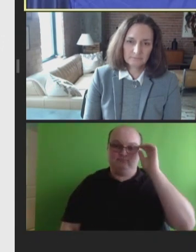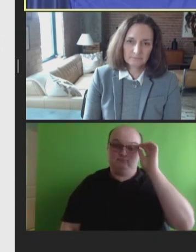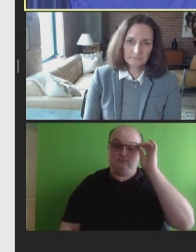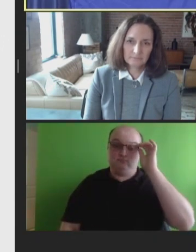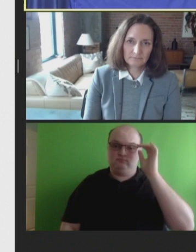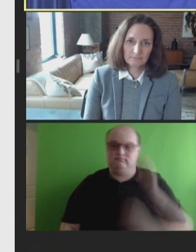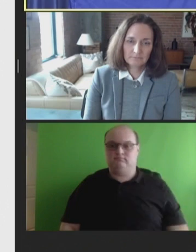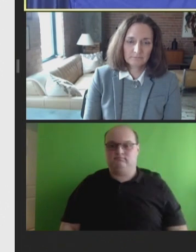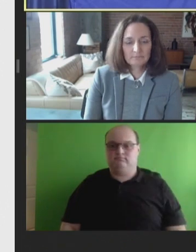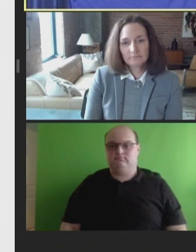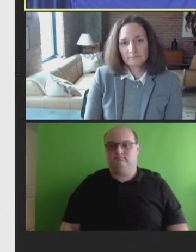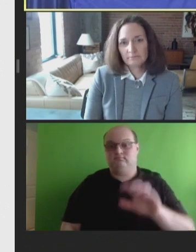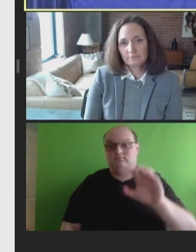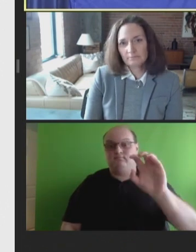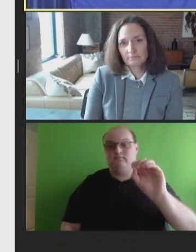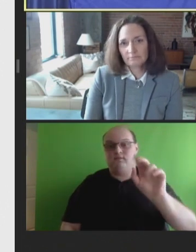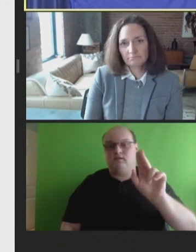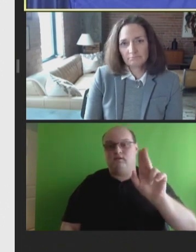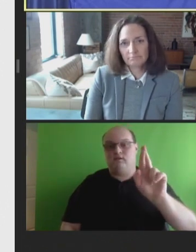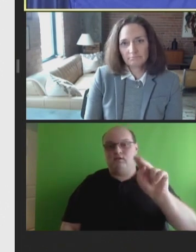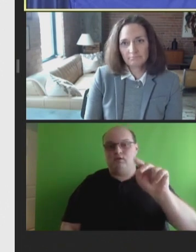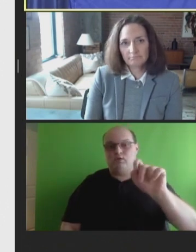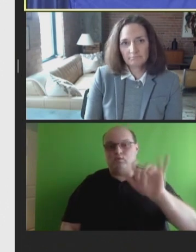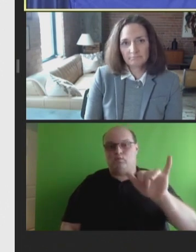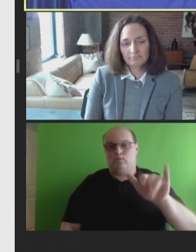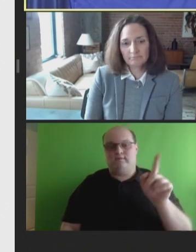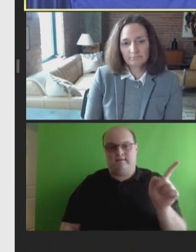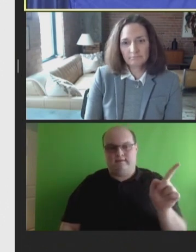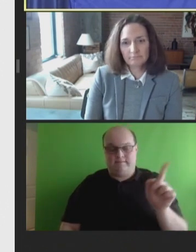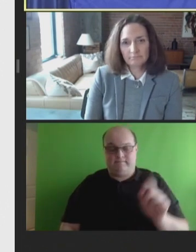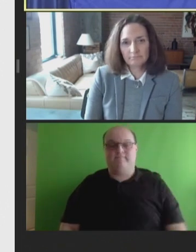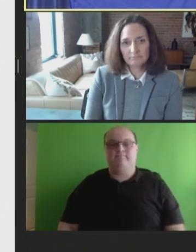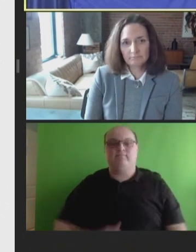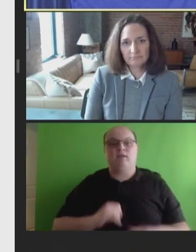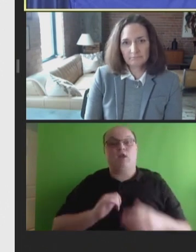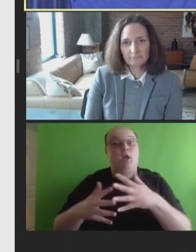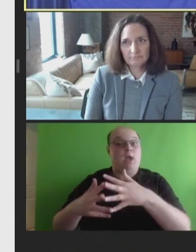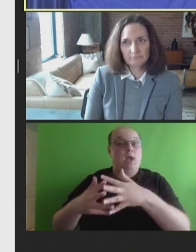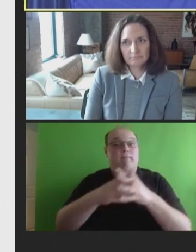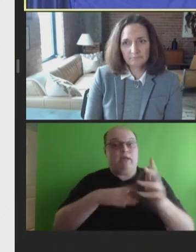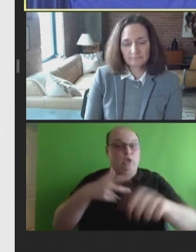Courtnay Londo: Thank you. This is Courtnay Londo, American Immunization Registry Association.